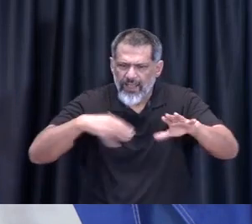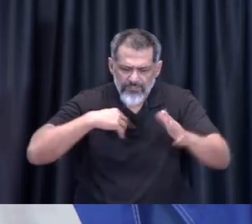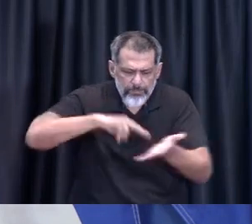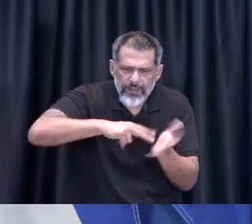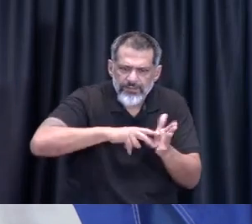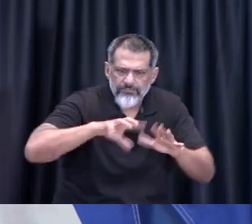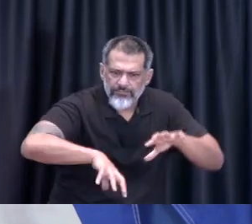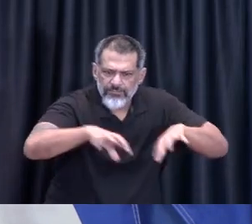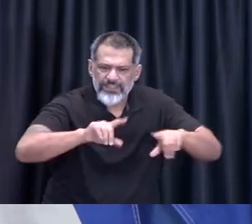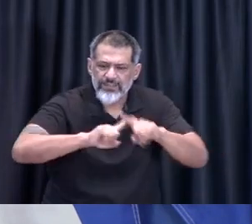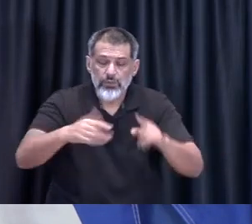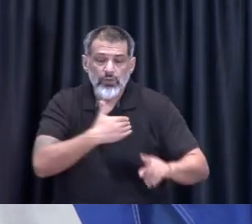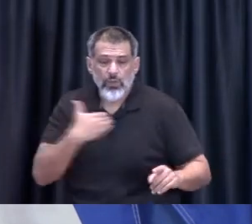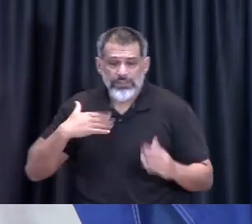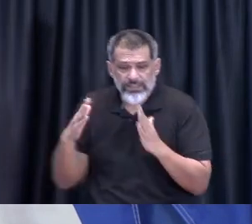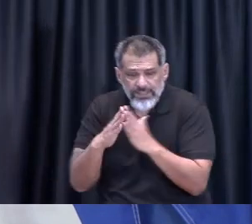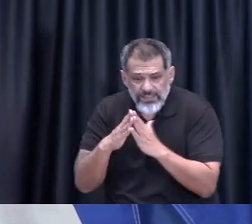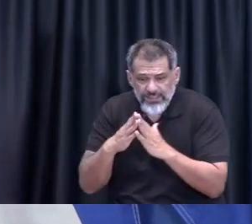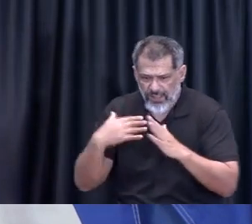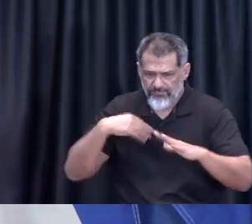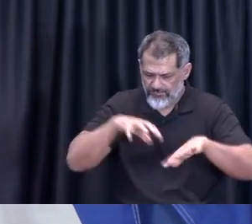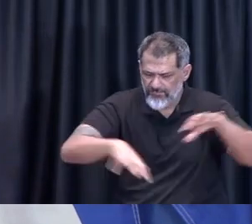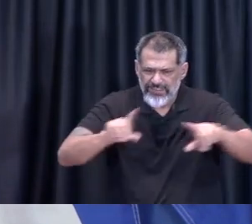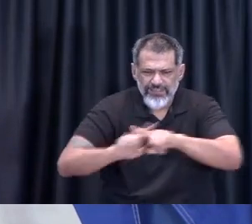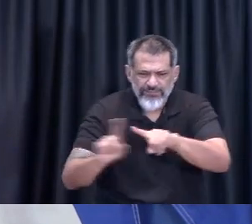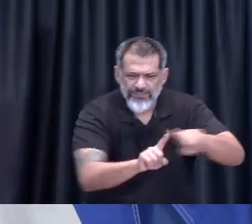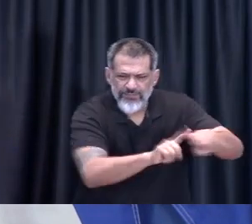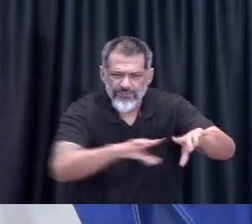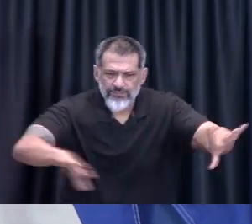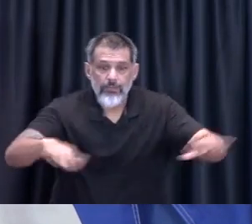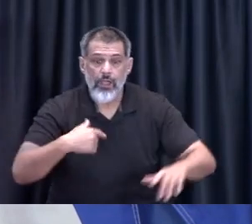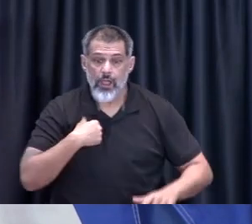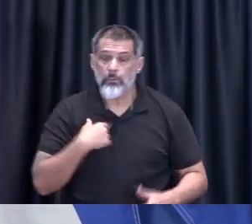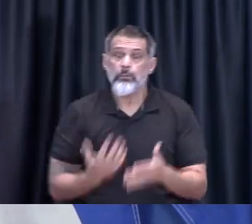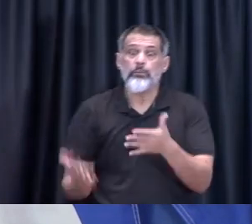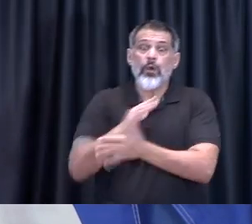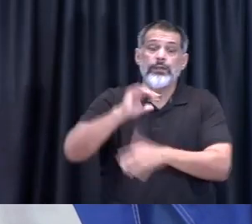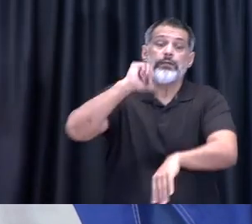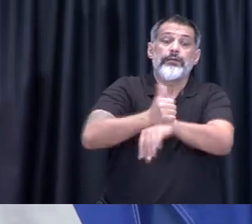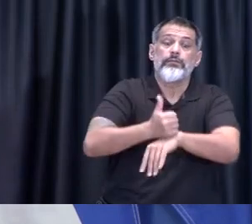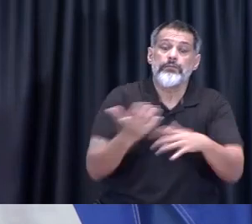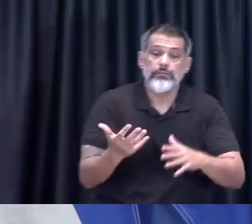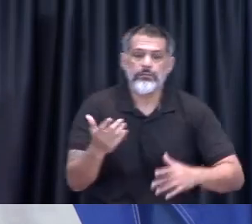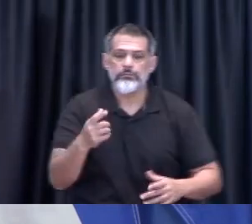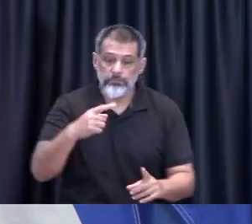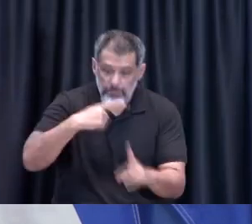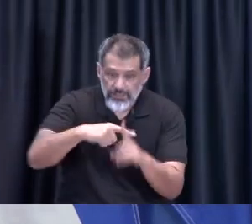But there has been a clear priority placed by me, and I meet with the staff on this every day to make sure that all